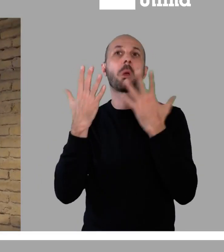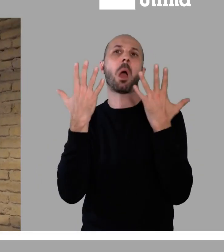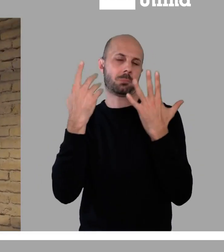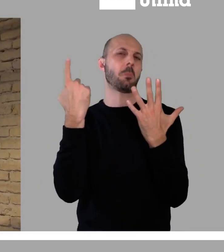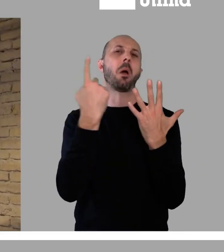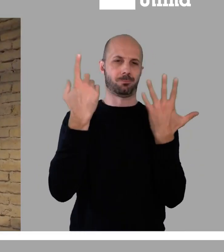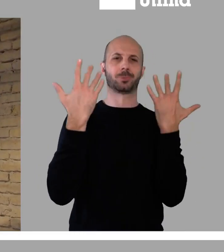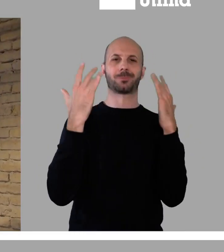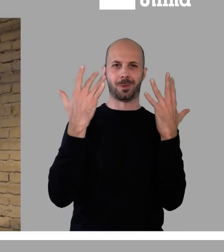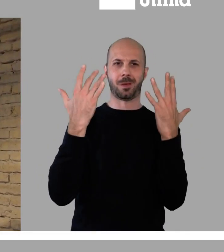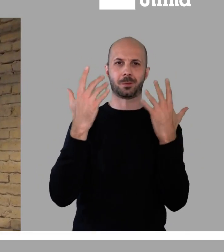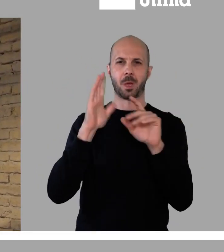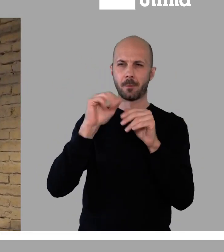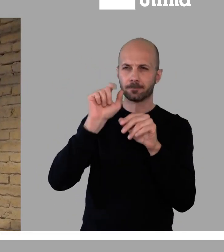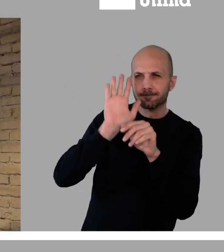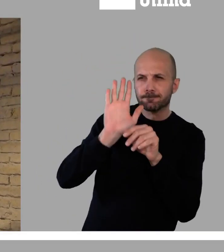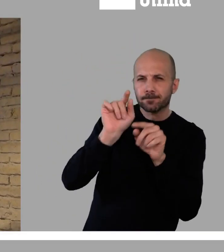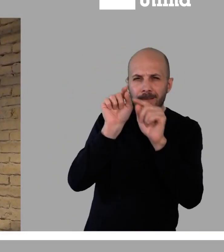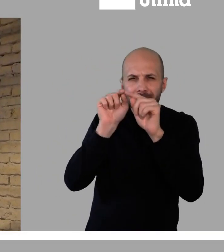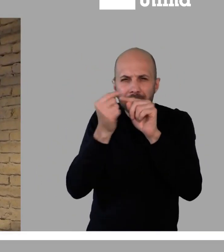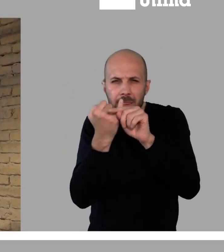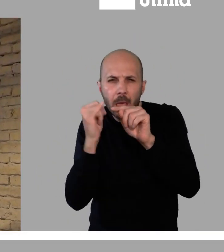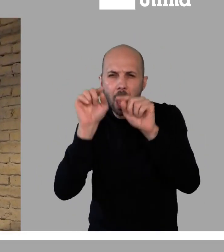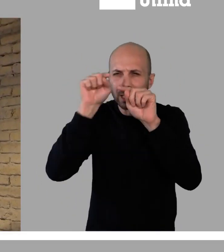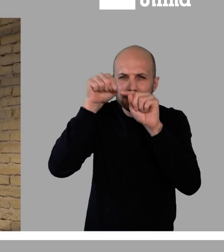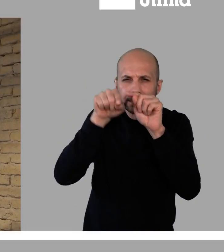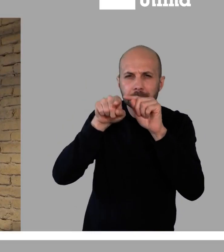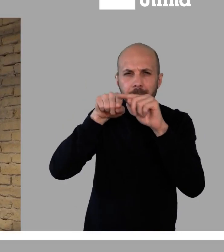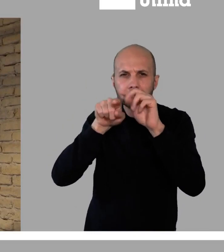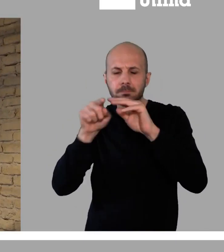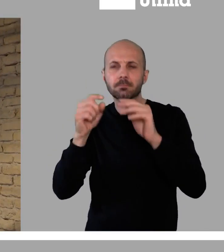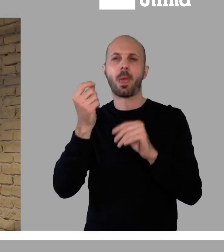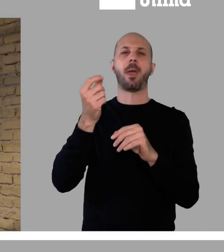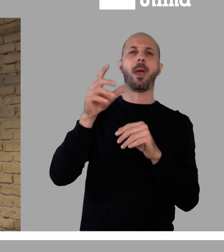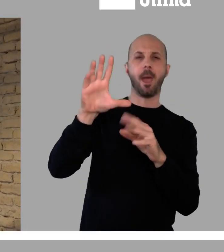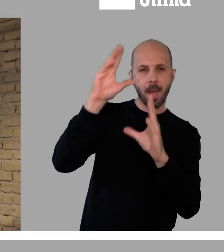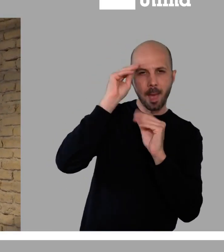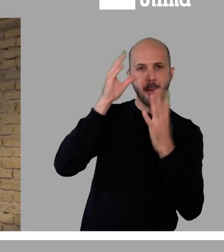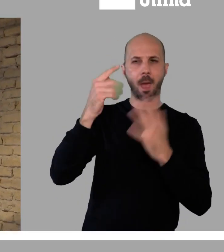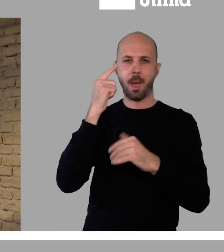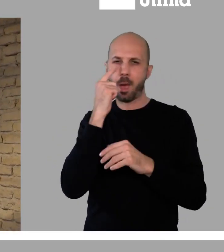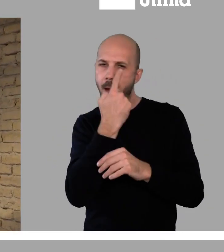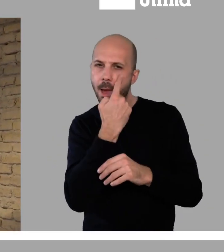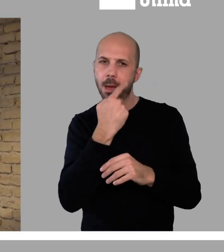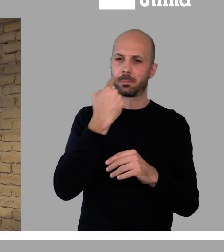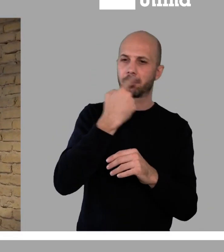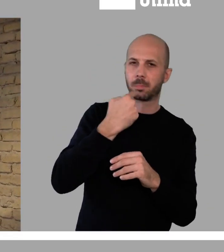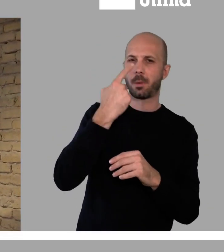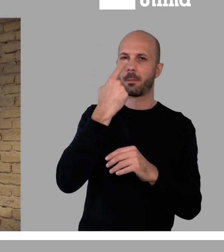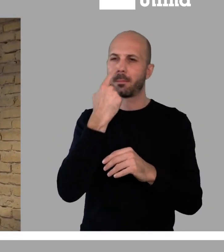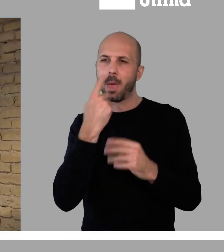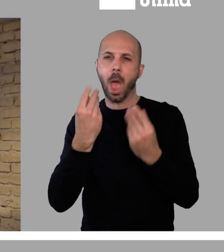always with both hands the details of the work in order to understand how eyes, nose and mouth are.